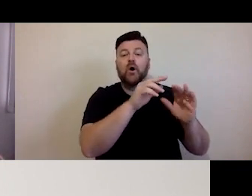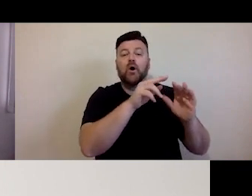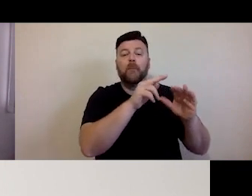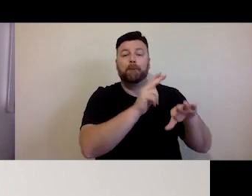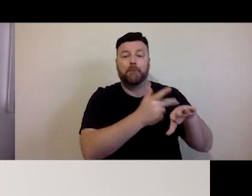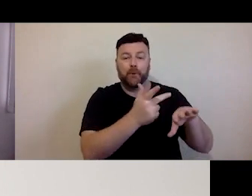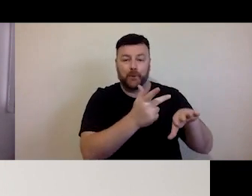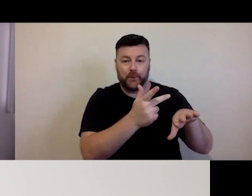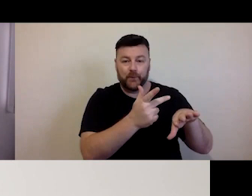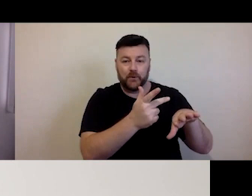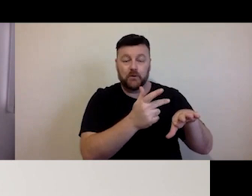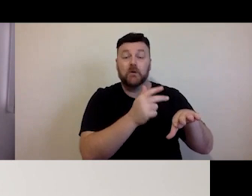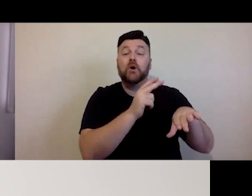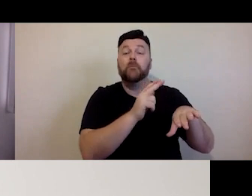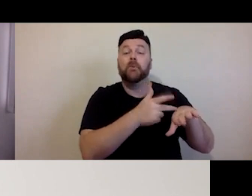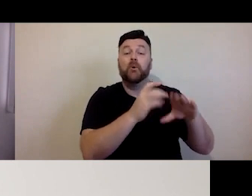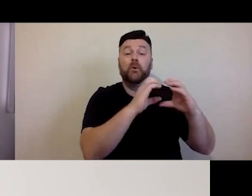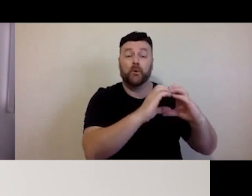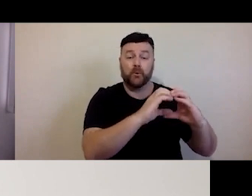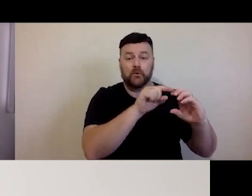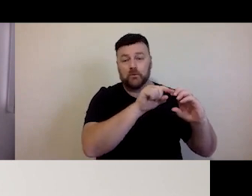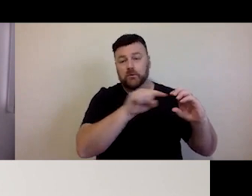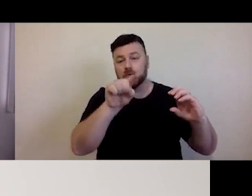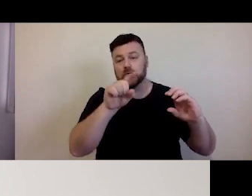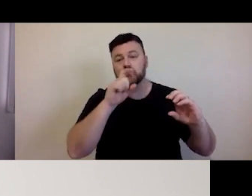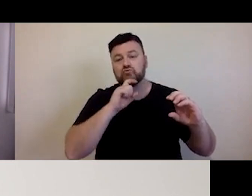blue circle, there's a sing track that goes to the red circle. From